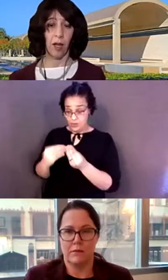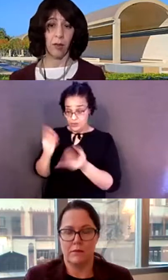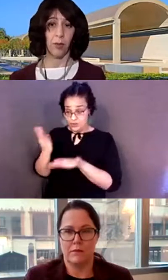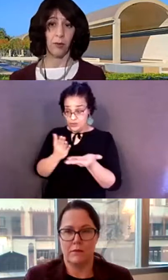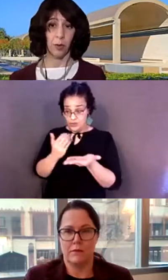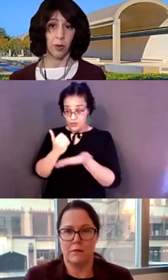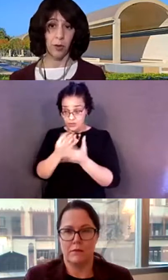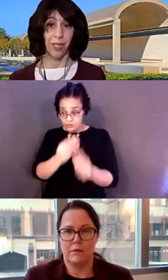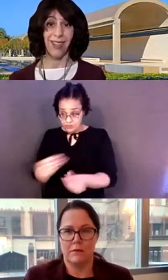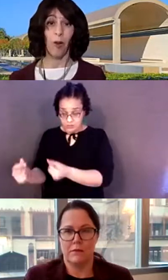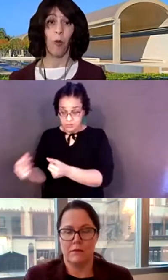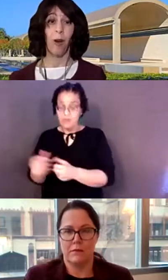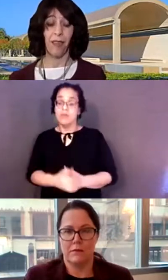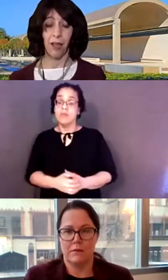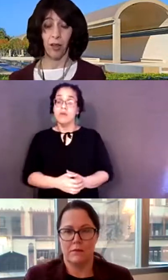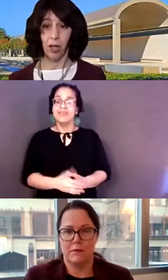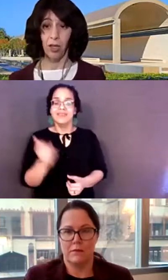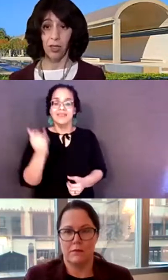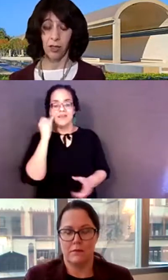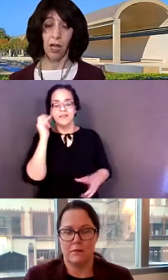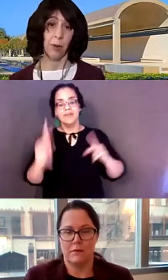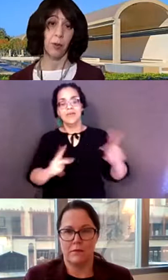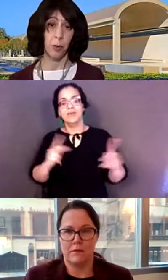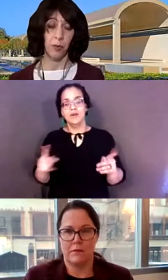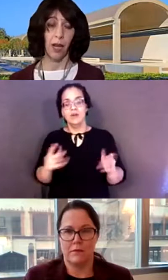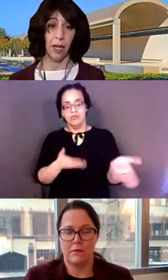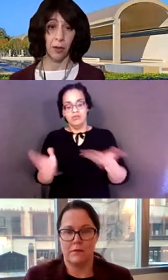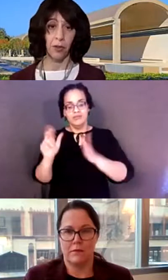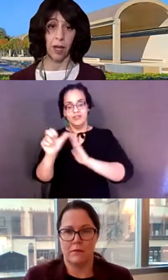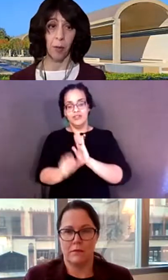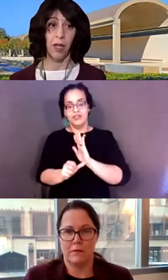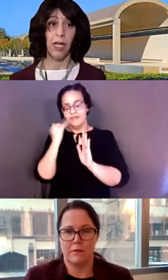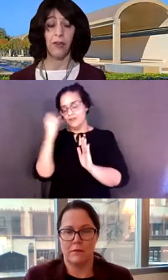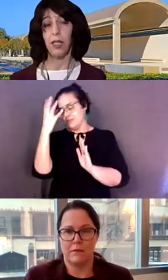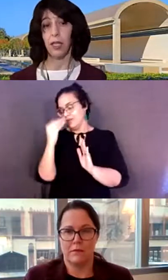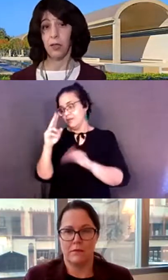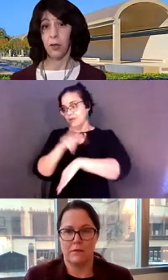hospital for surgery, when they are unconscious the hospital will provide